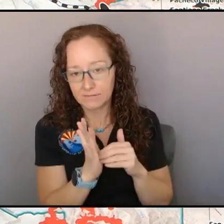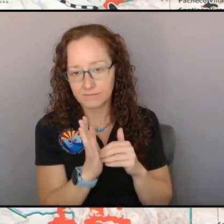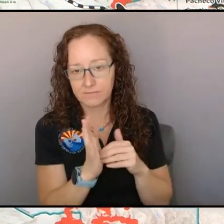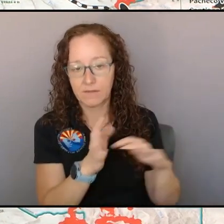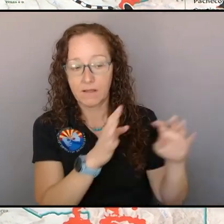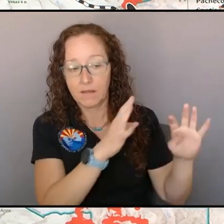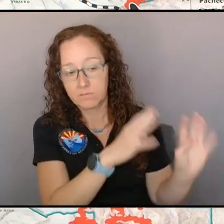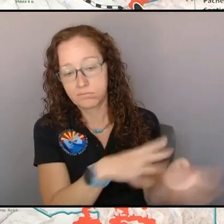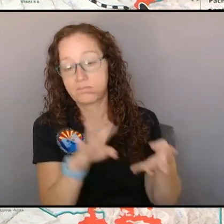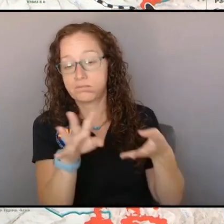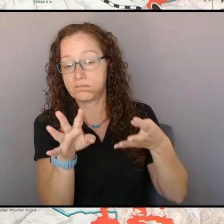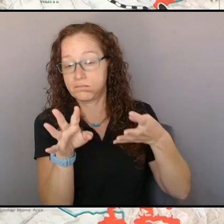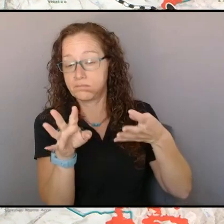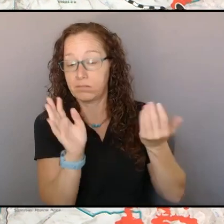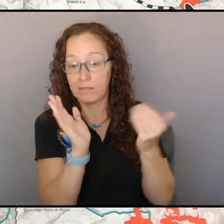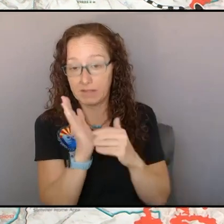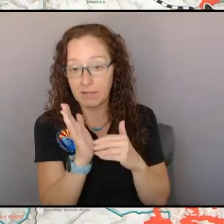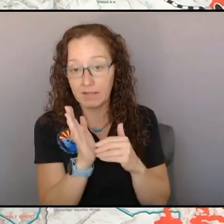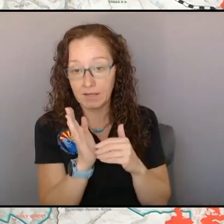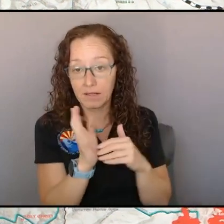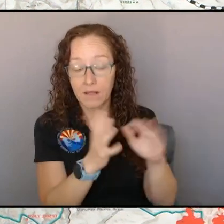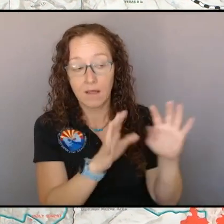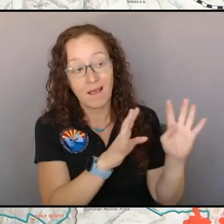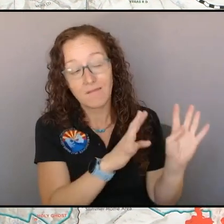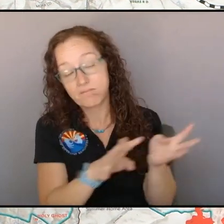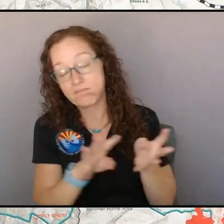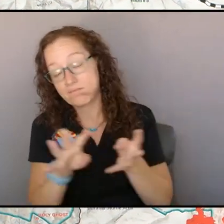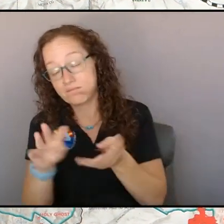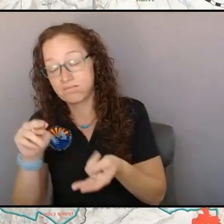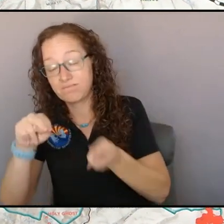push a little bit harder and we're going to see a little bit